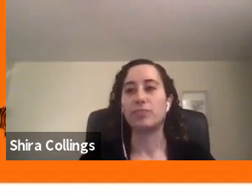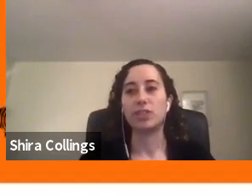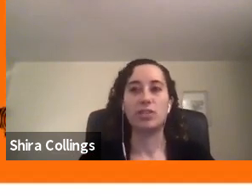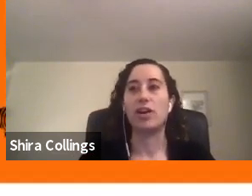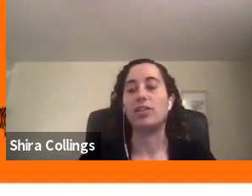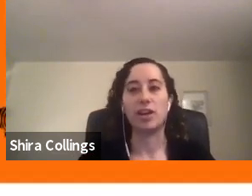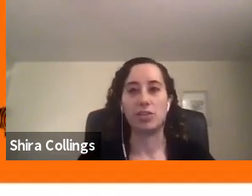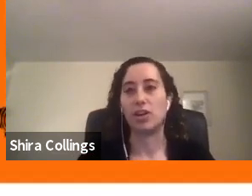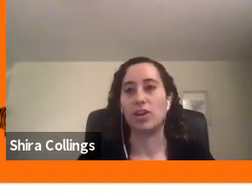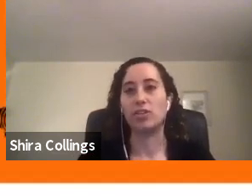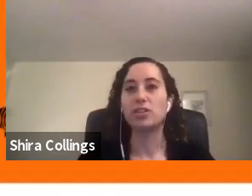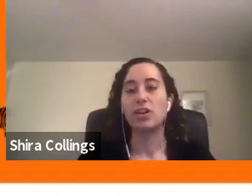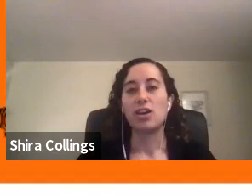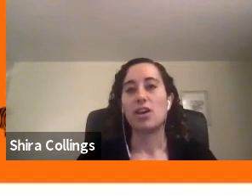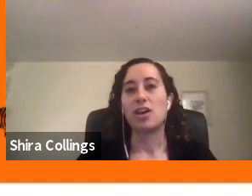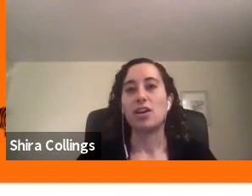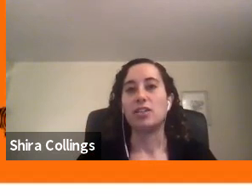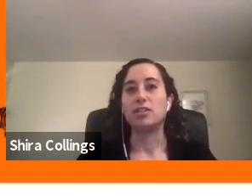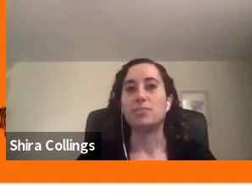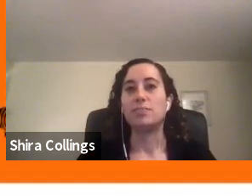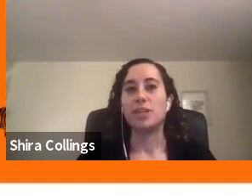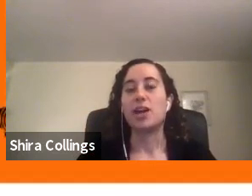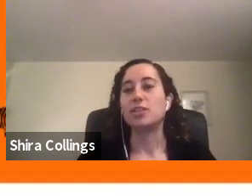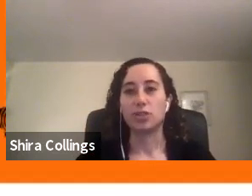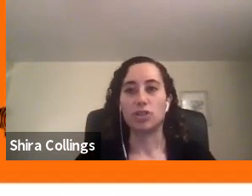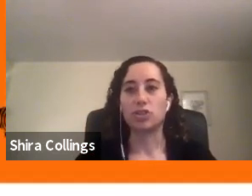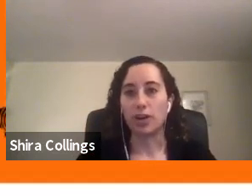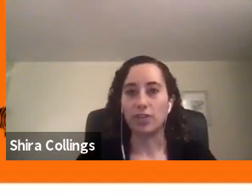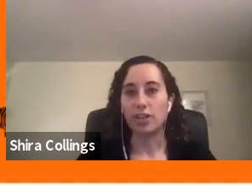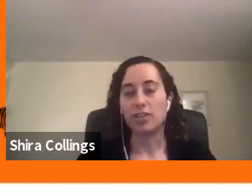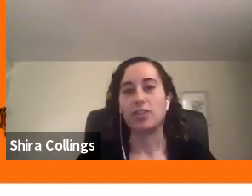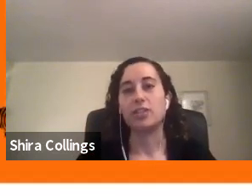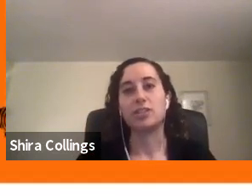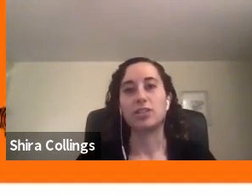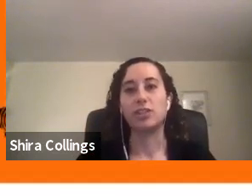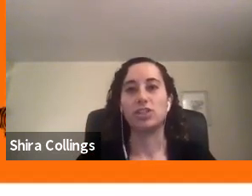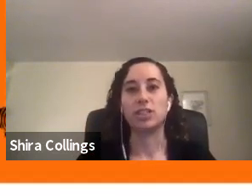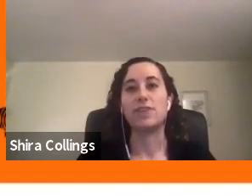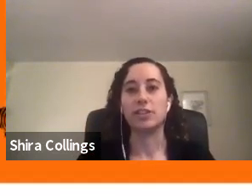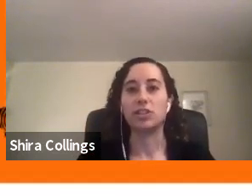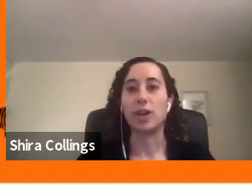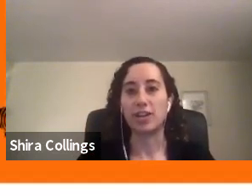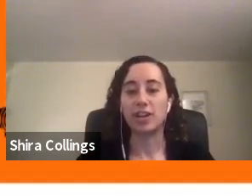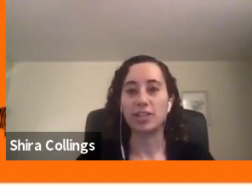eating disorders only affect white, young, thin women. Not anyone else.